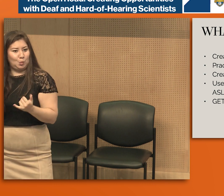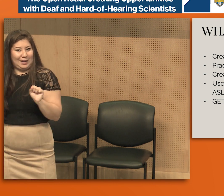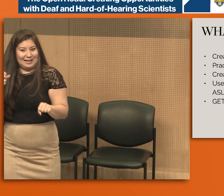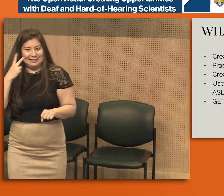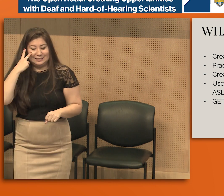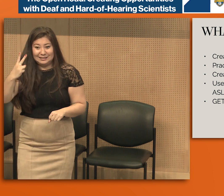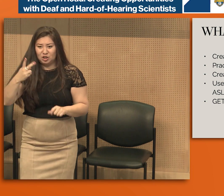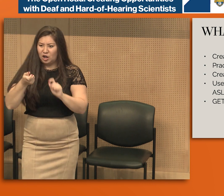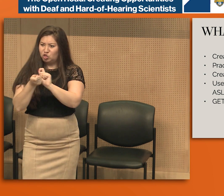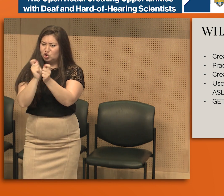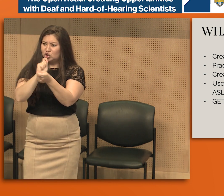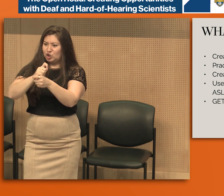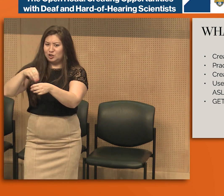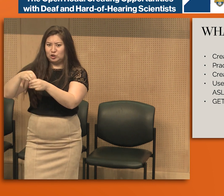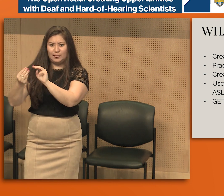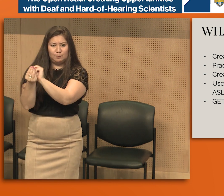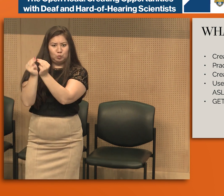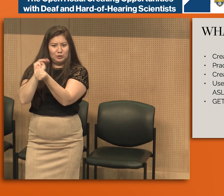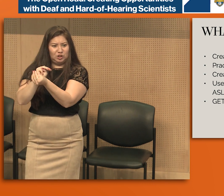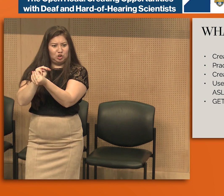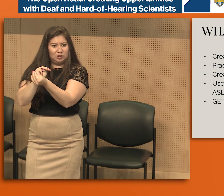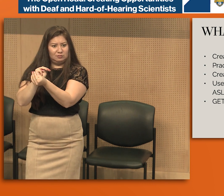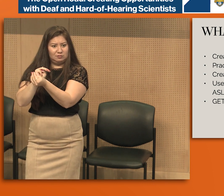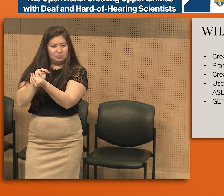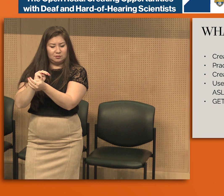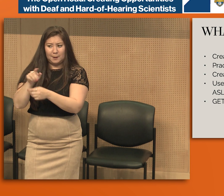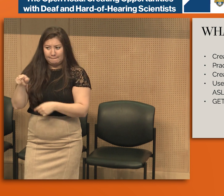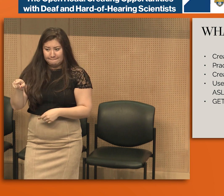and showing the mutation on a specific gene.